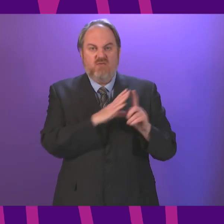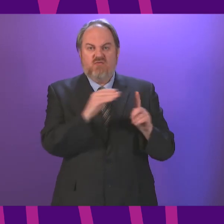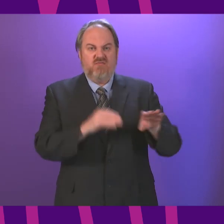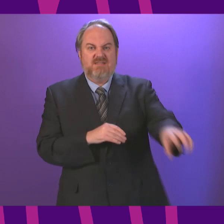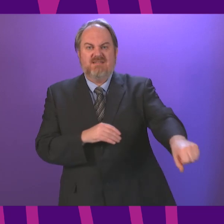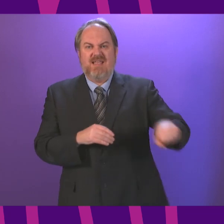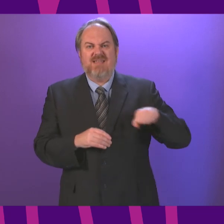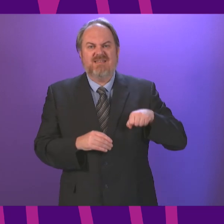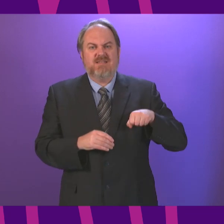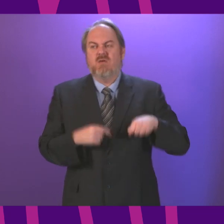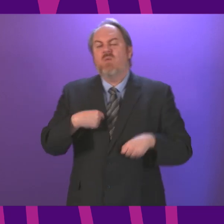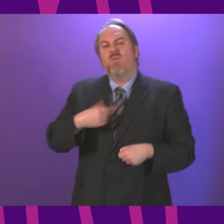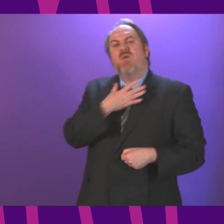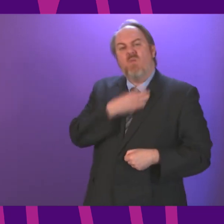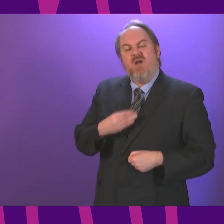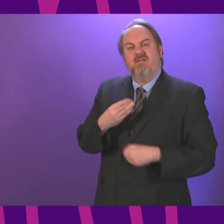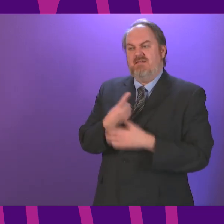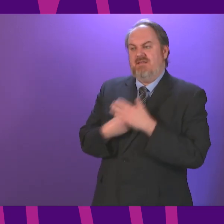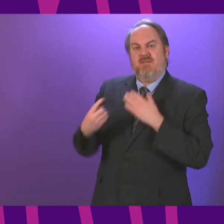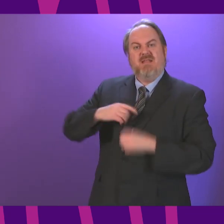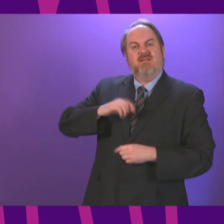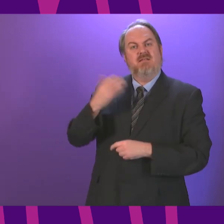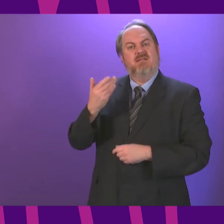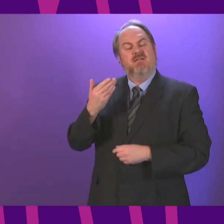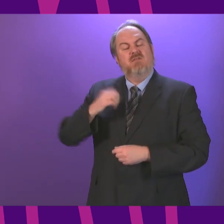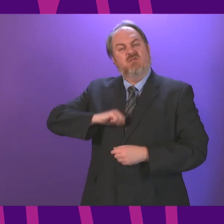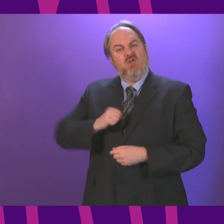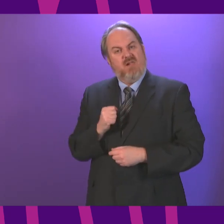build the kind of country that we want, based on the values that we want it to be based on.